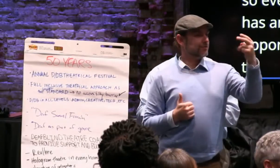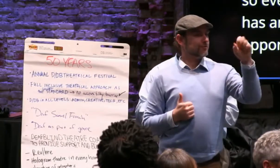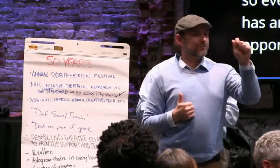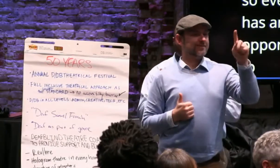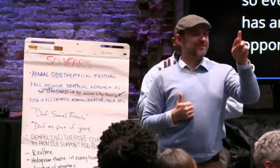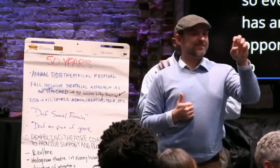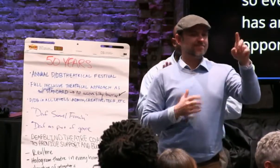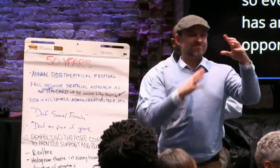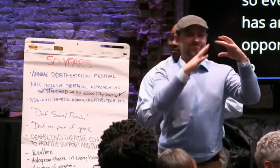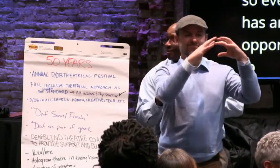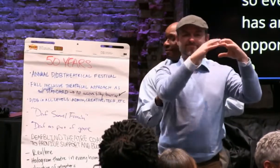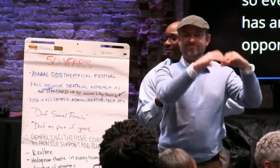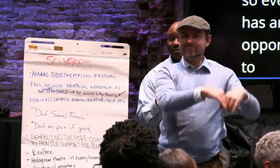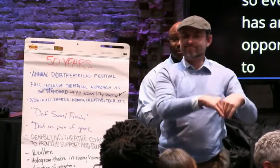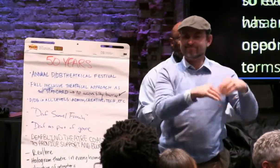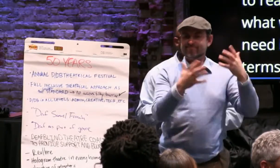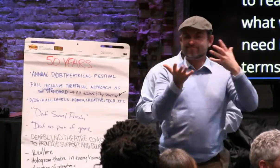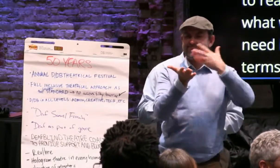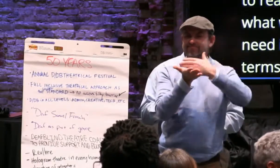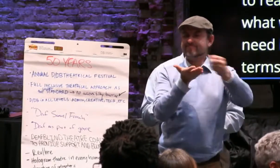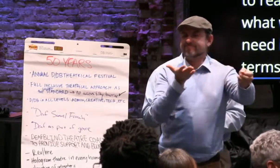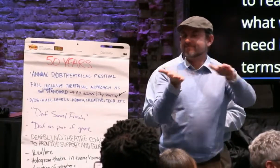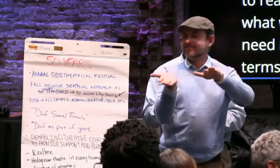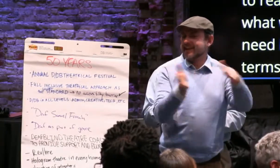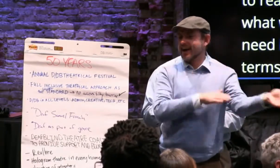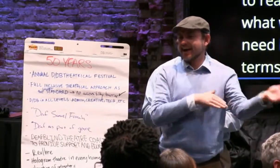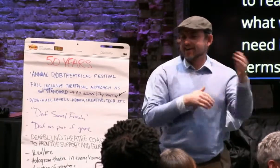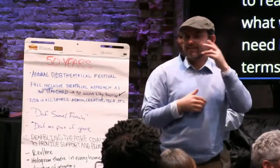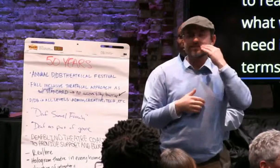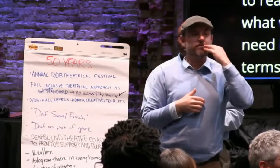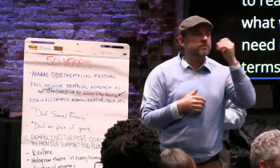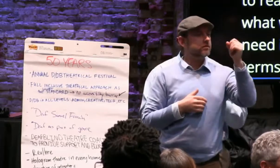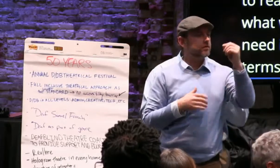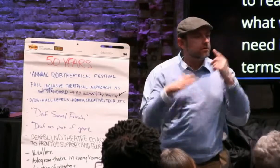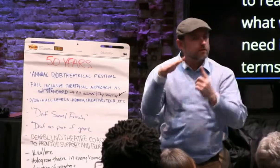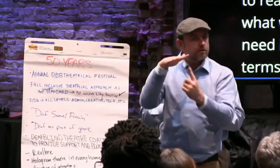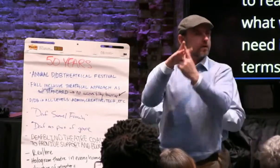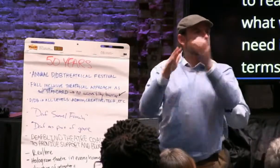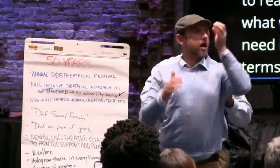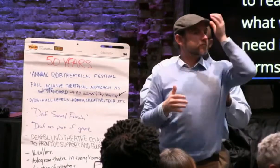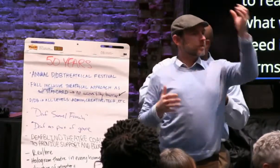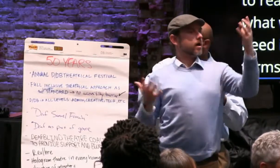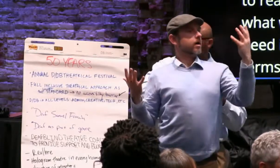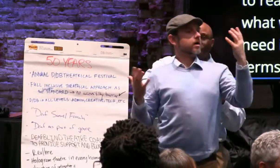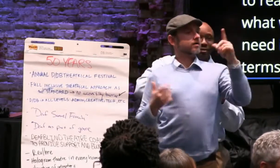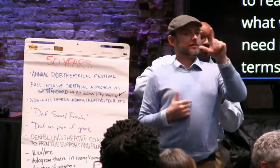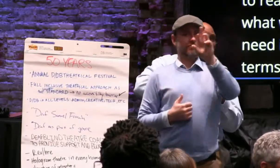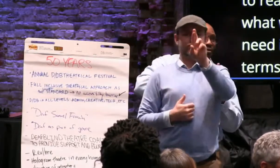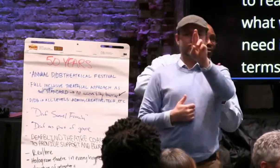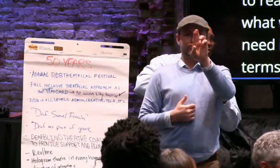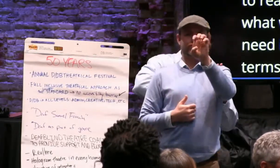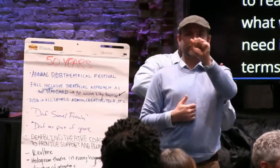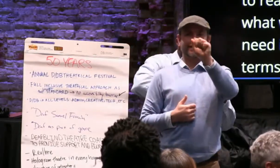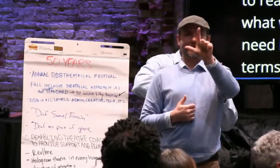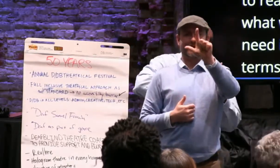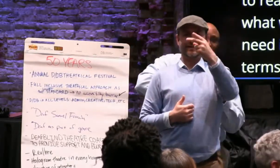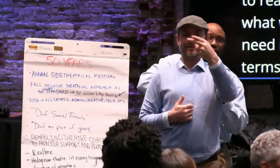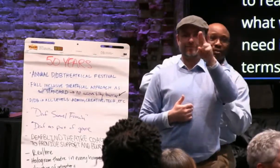and not being confined to this stage but really actually deconstructing that old, dead idea and reintenving.